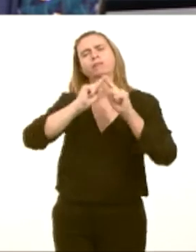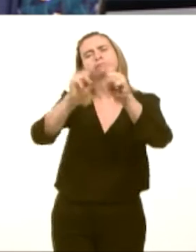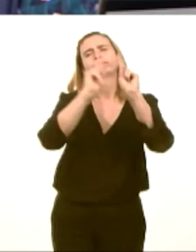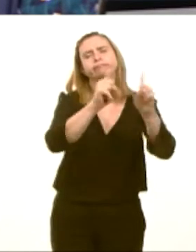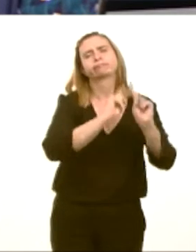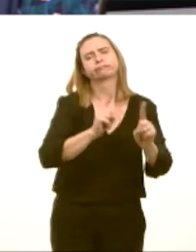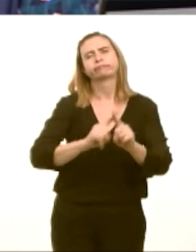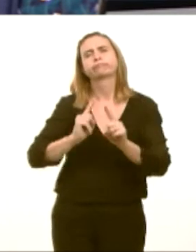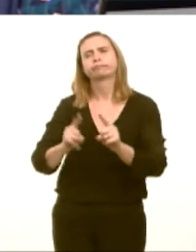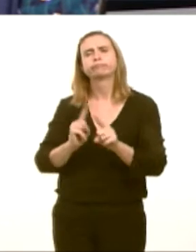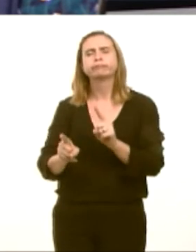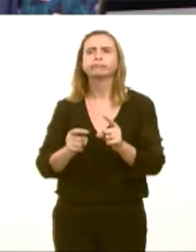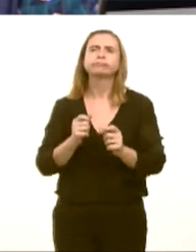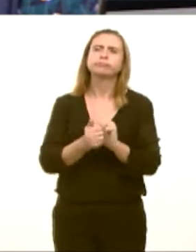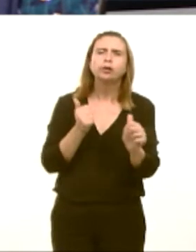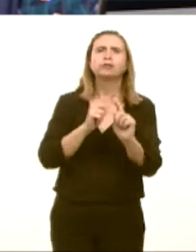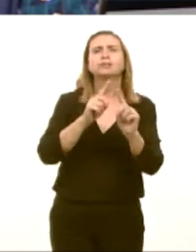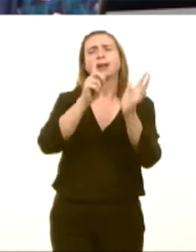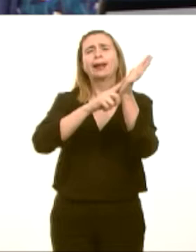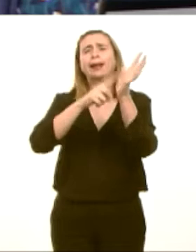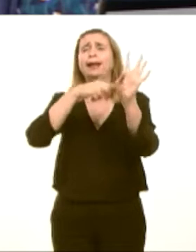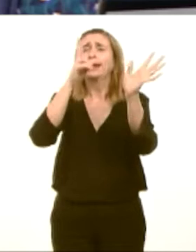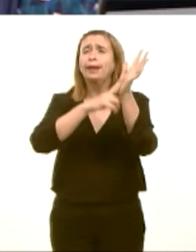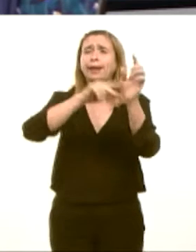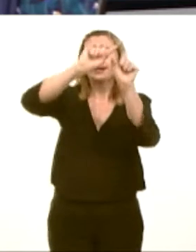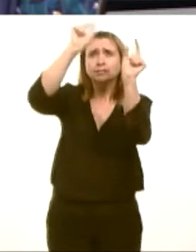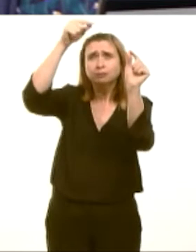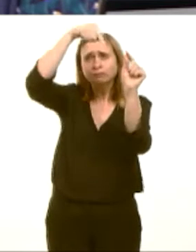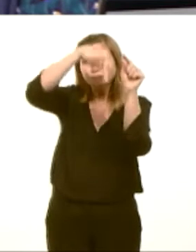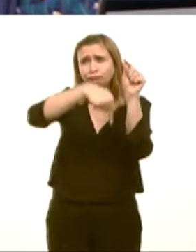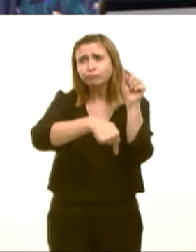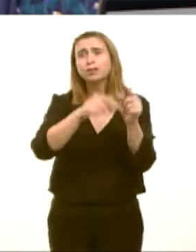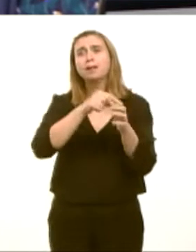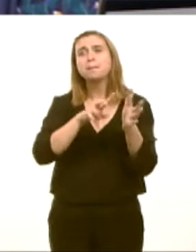a Government, from the Llyn Peninsula down to Pembrokeshire, through Breconshire and,